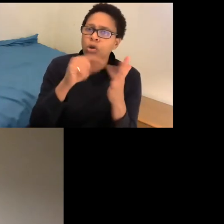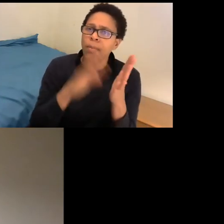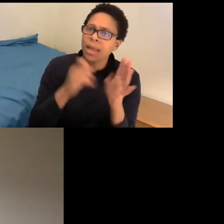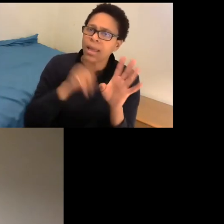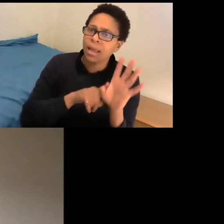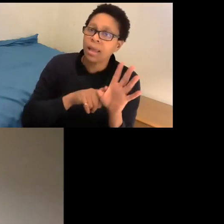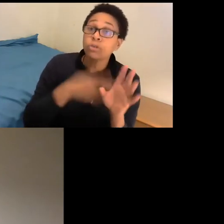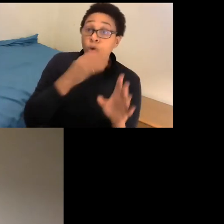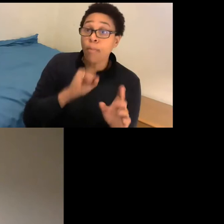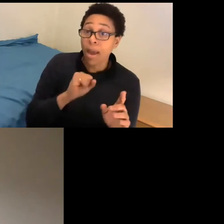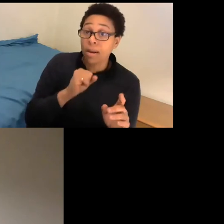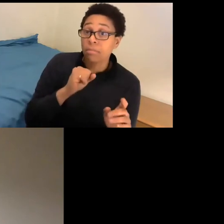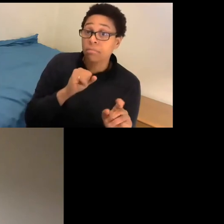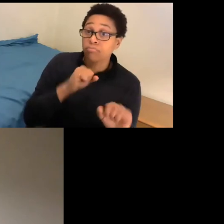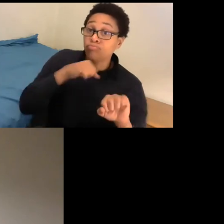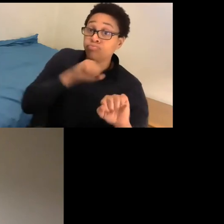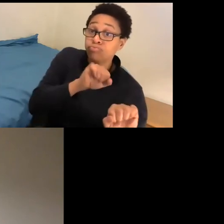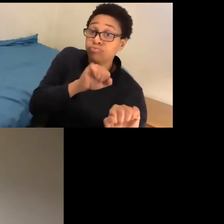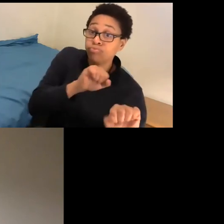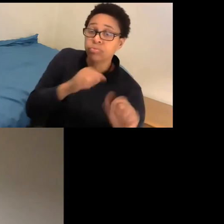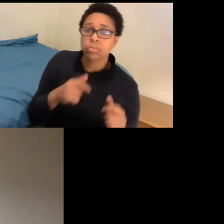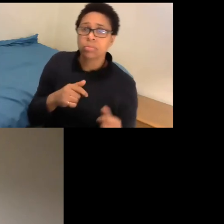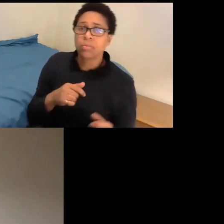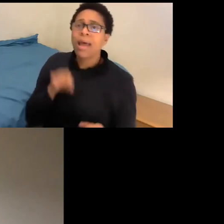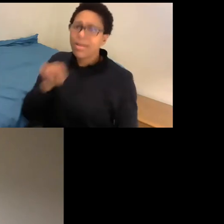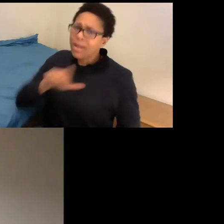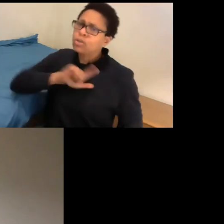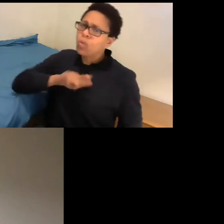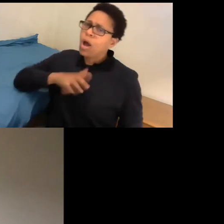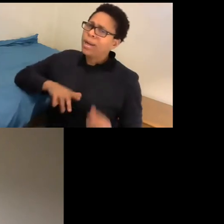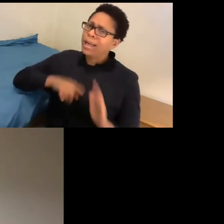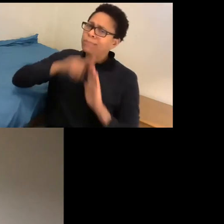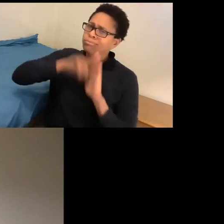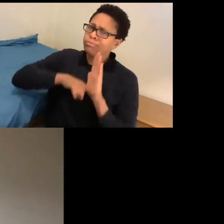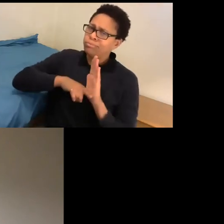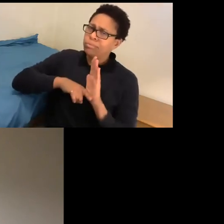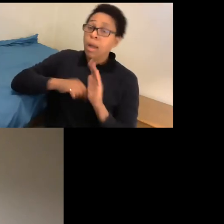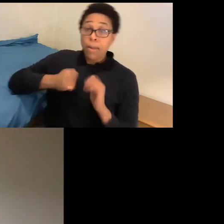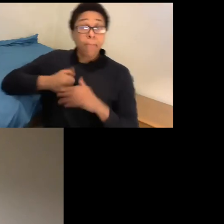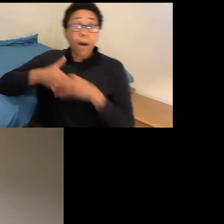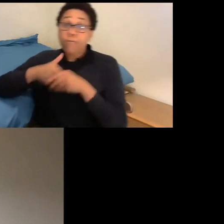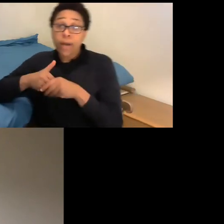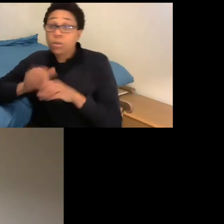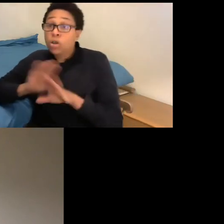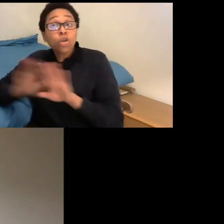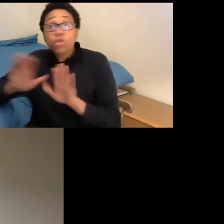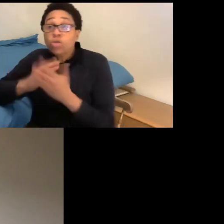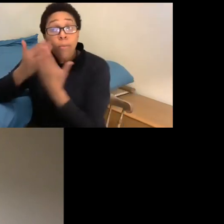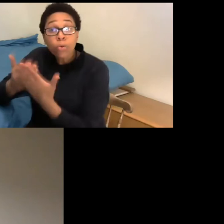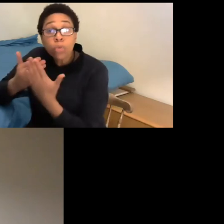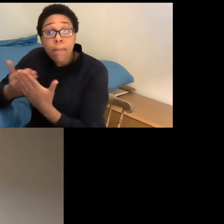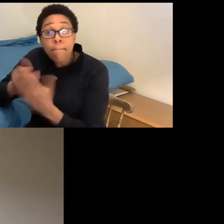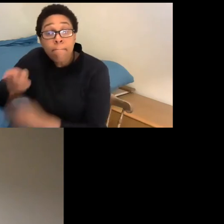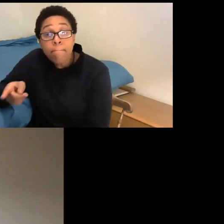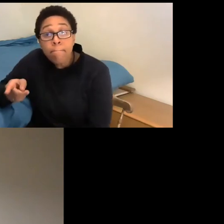need laws against homosexuality. You know, and my friend, she's non Muslim, she's not a Muslim. That was an ugly term non